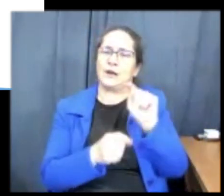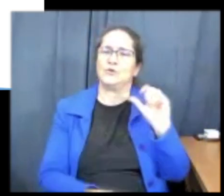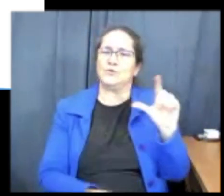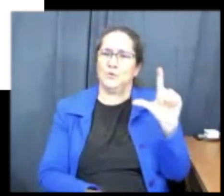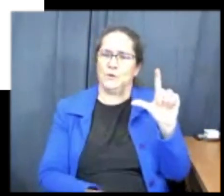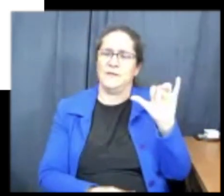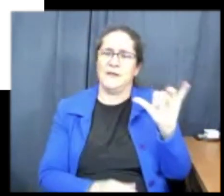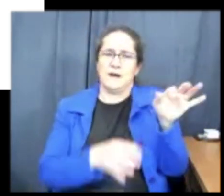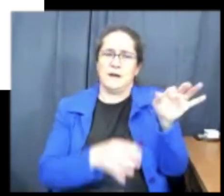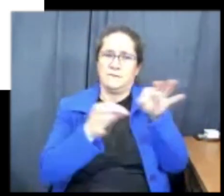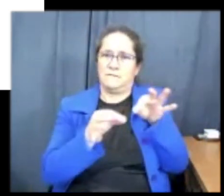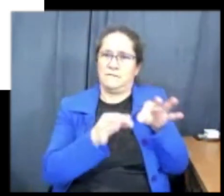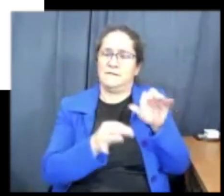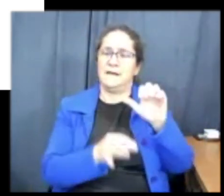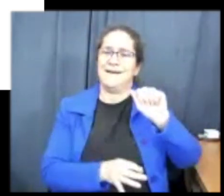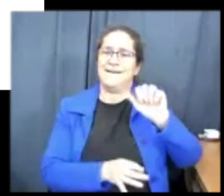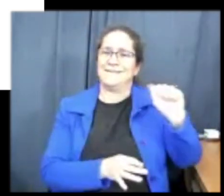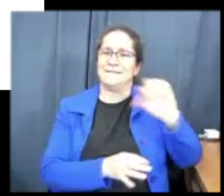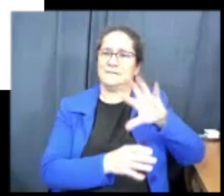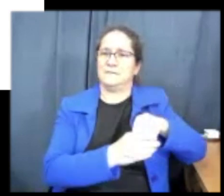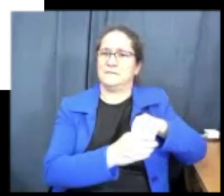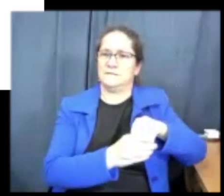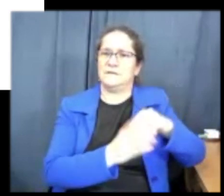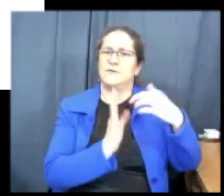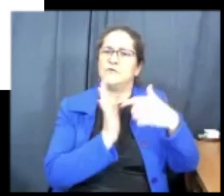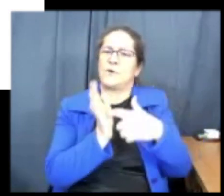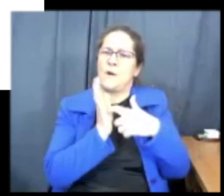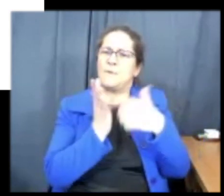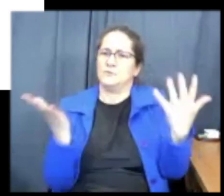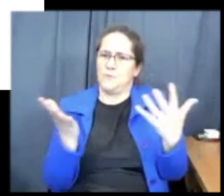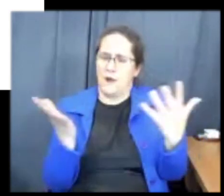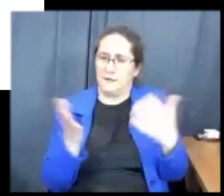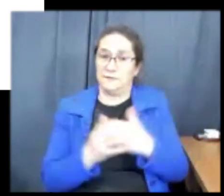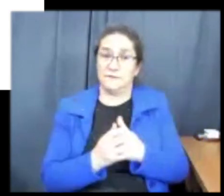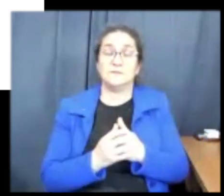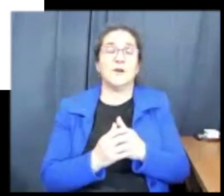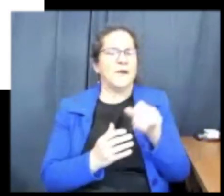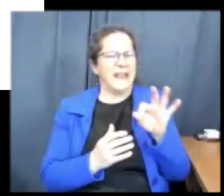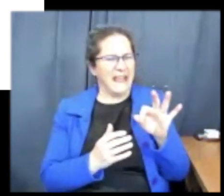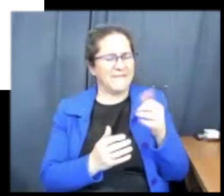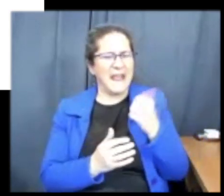And if there are any other questions, then that is where you bring in your SST consultant